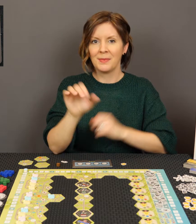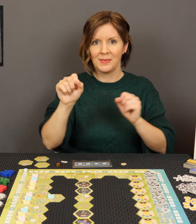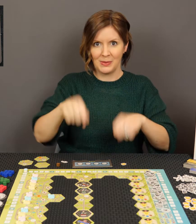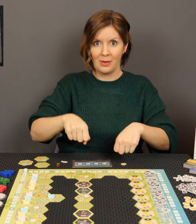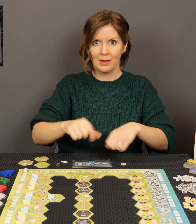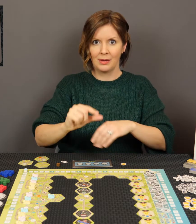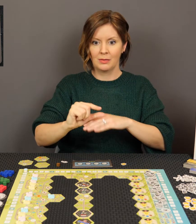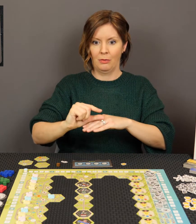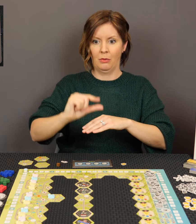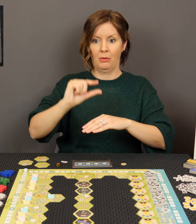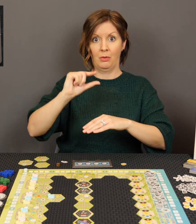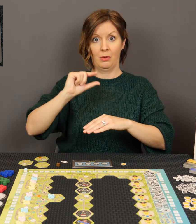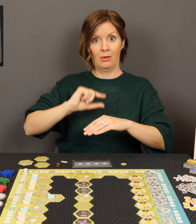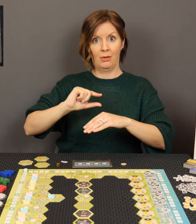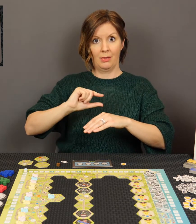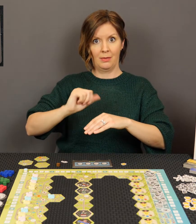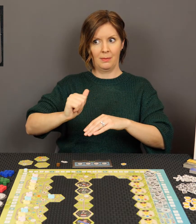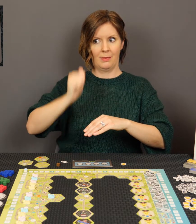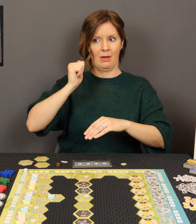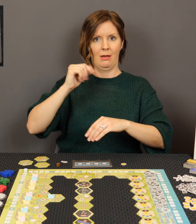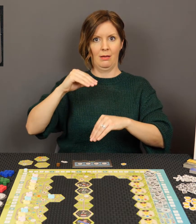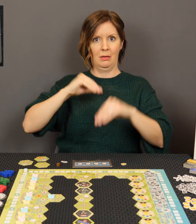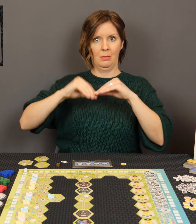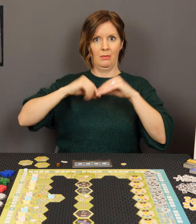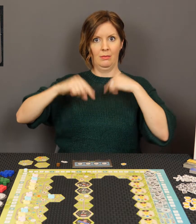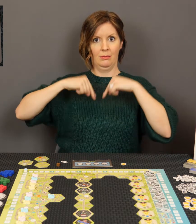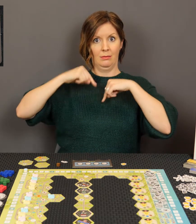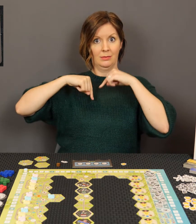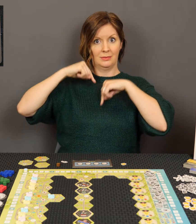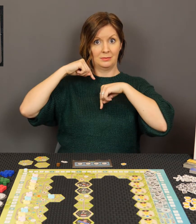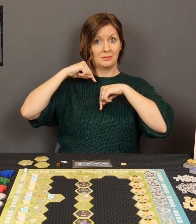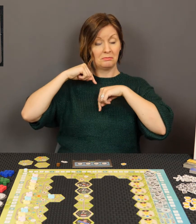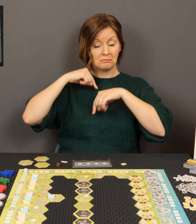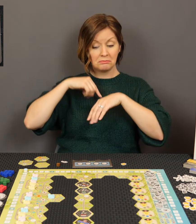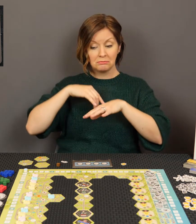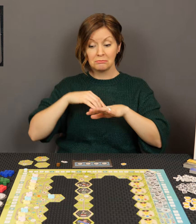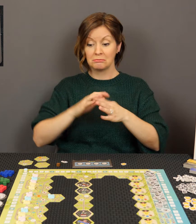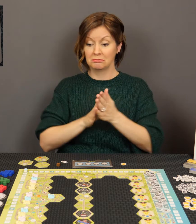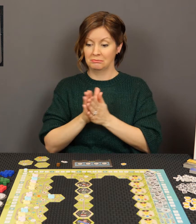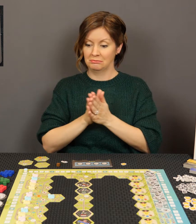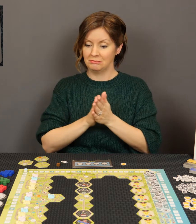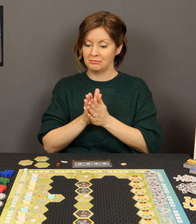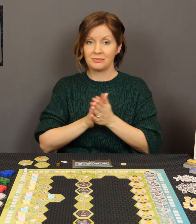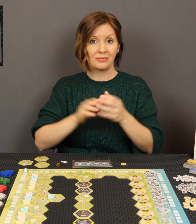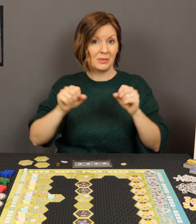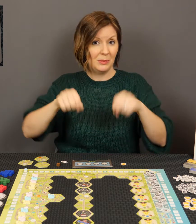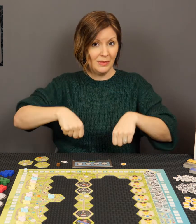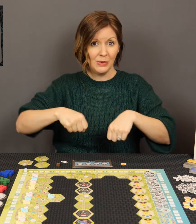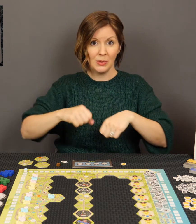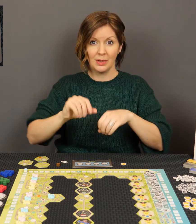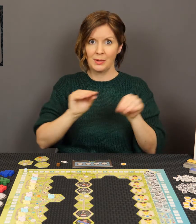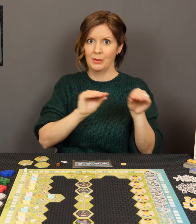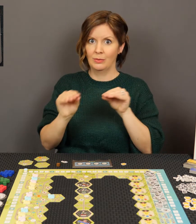You can move backwards.